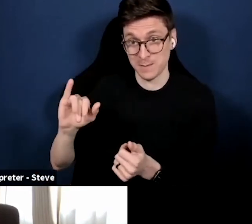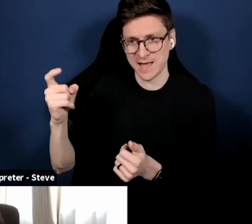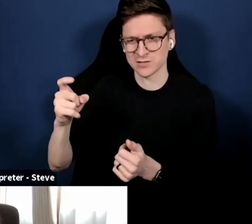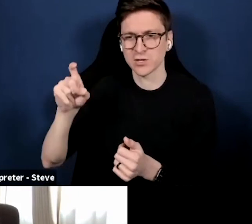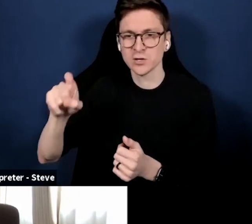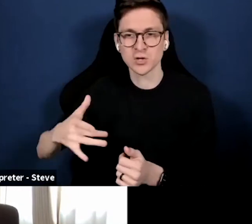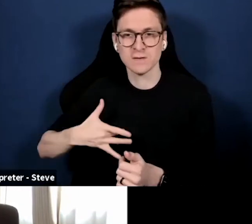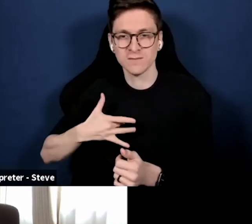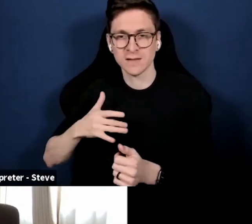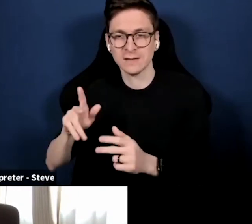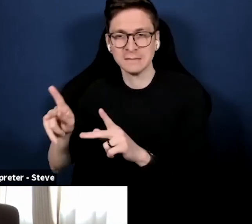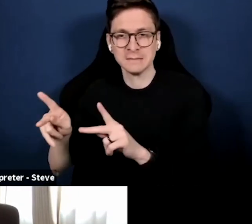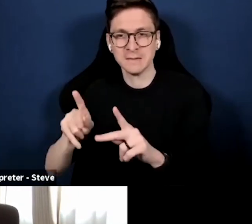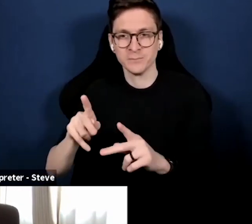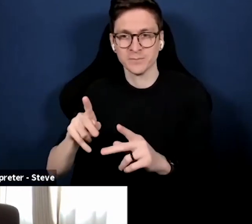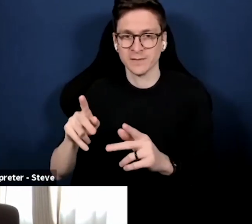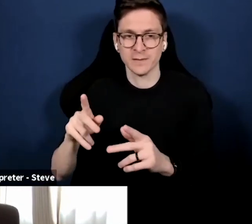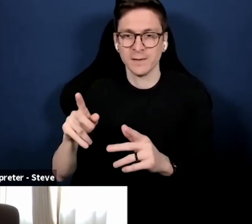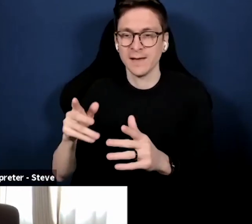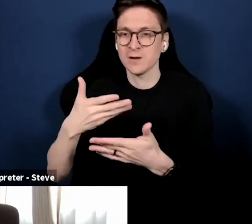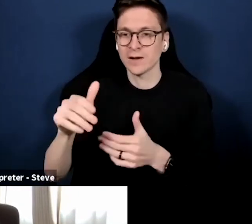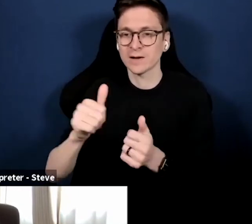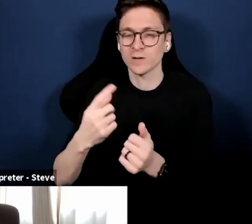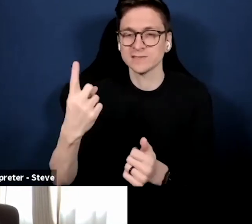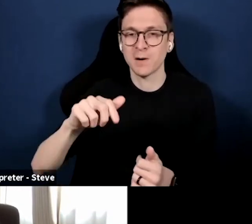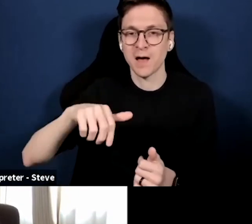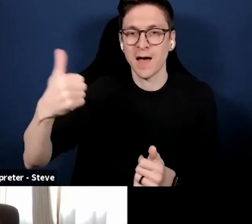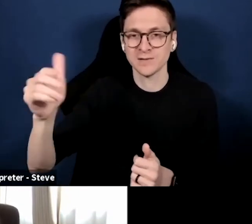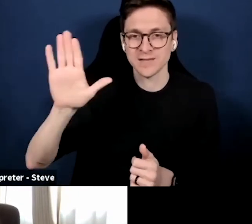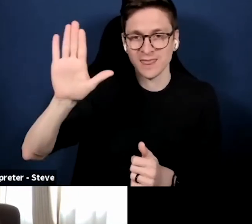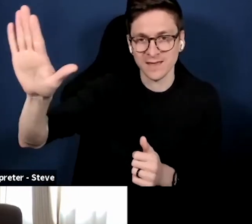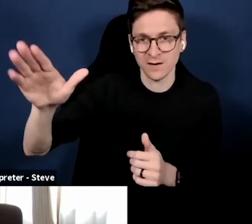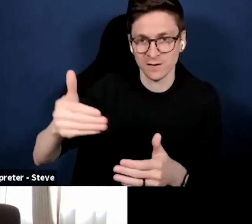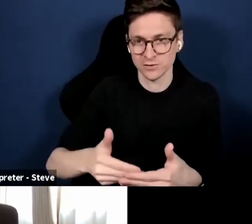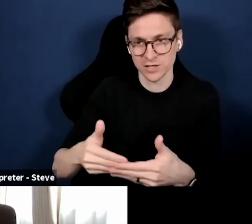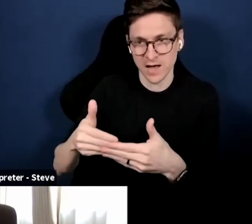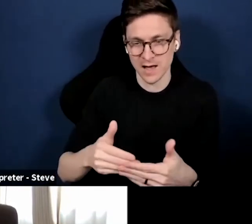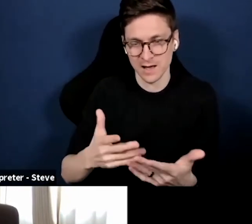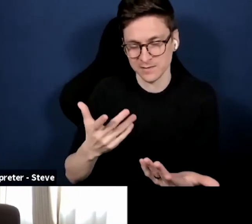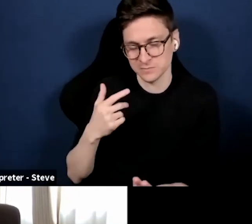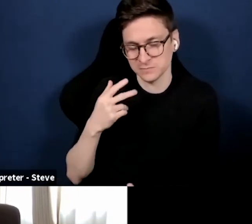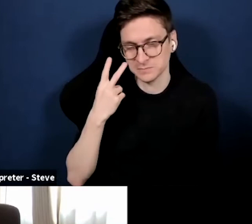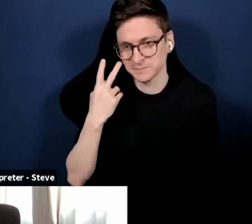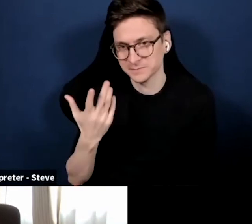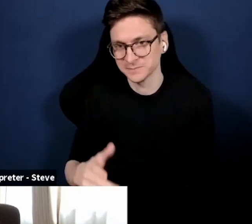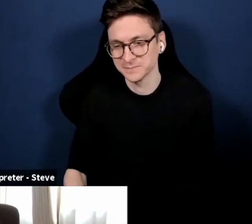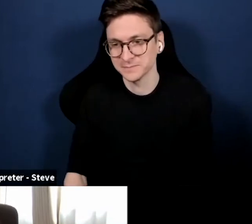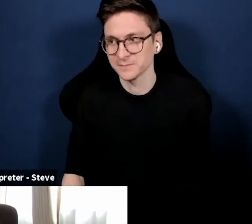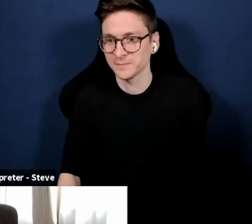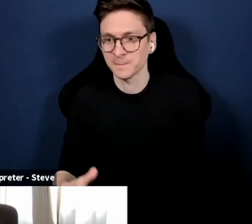child if assuming vbx is working well enough right that makes sense um we have another question but